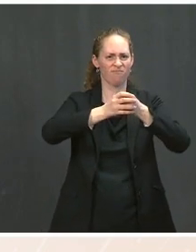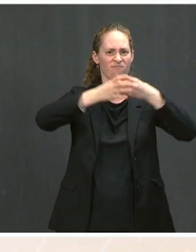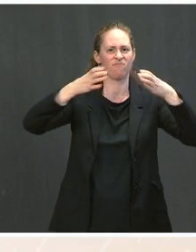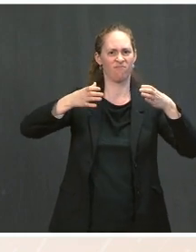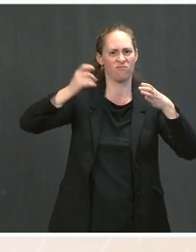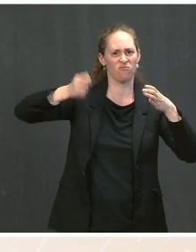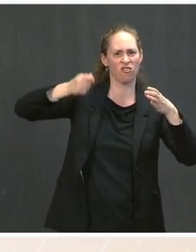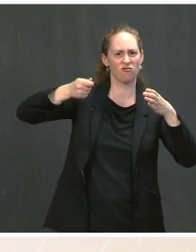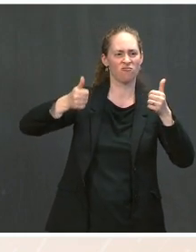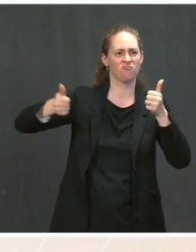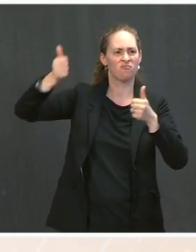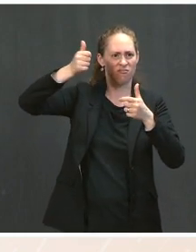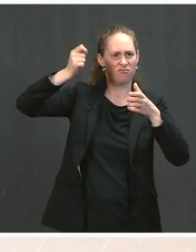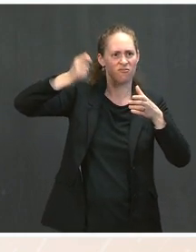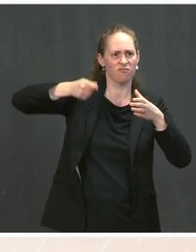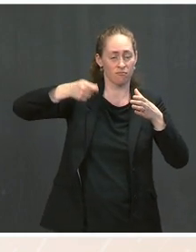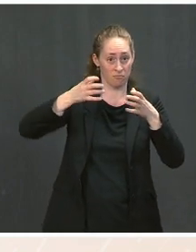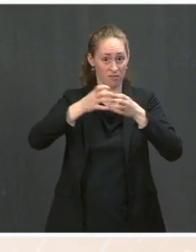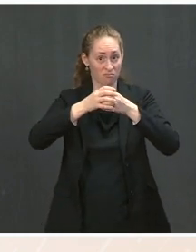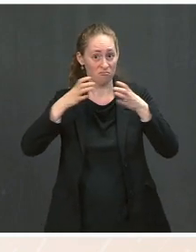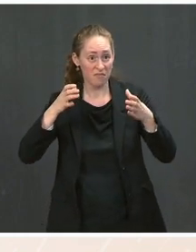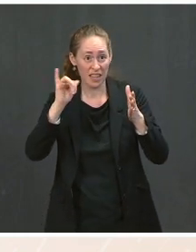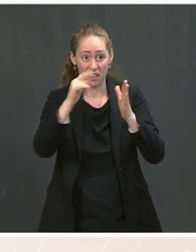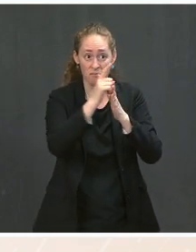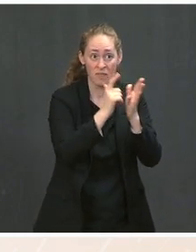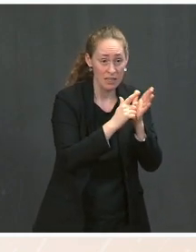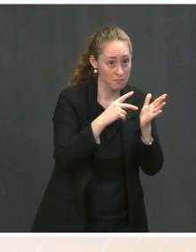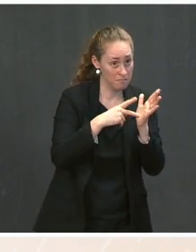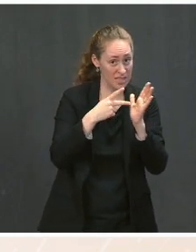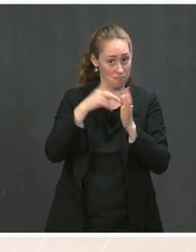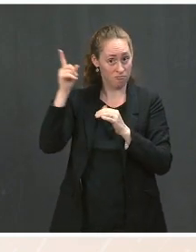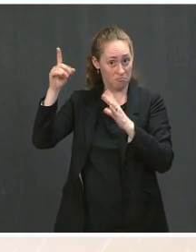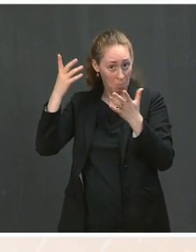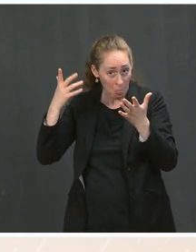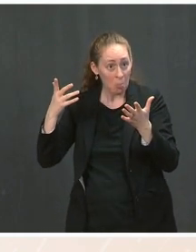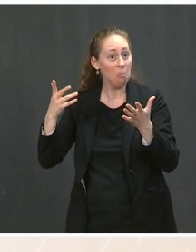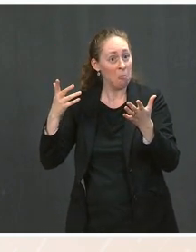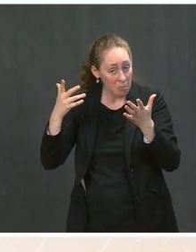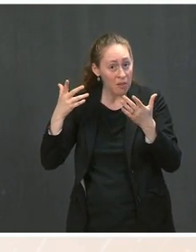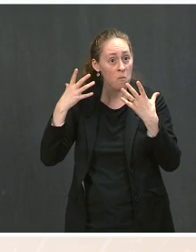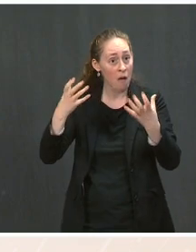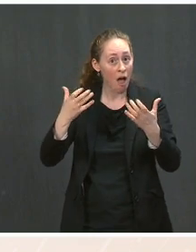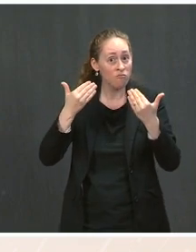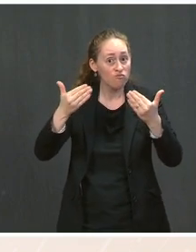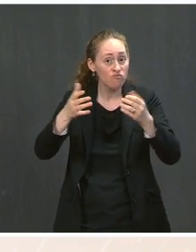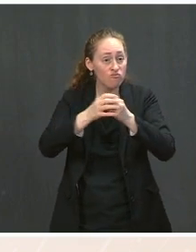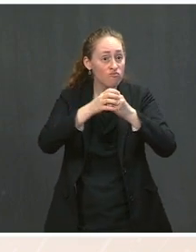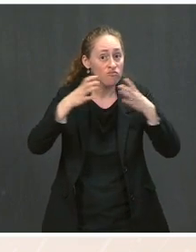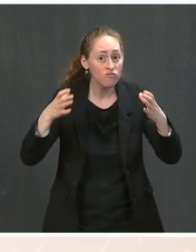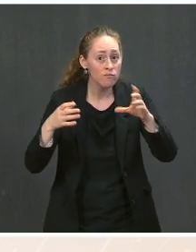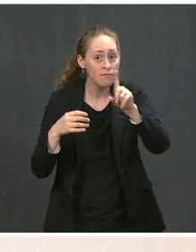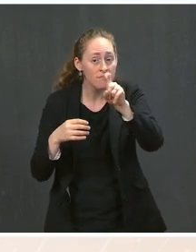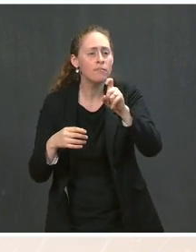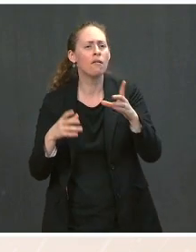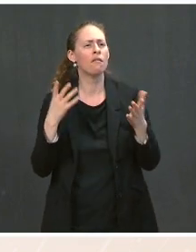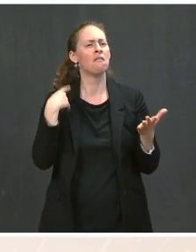and he has started this process that could lead to those -- to recommendations to expand the number of seats